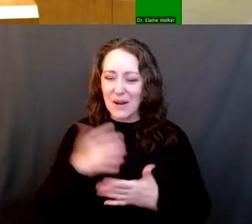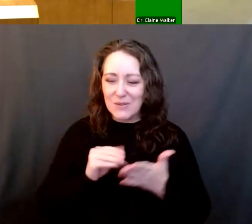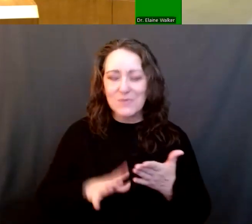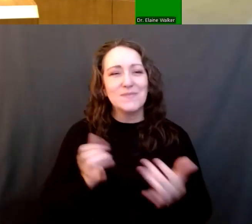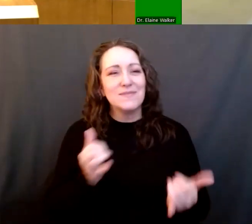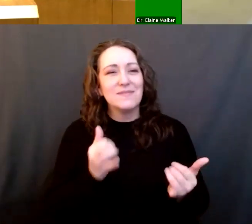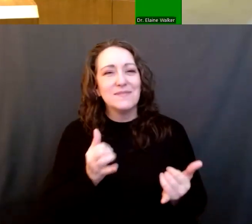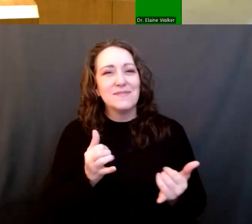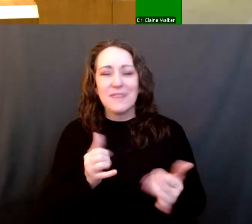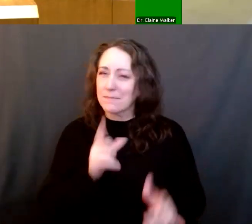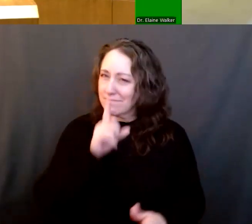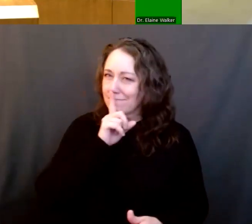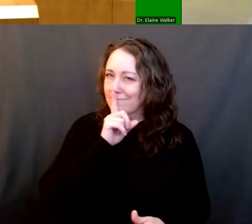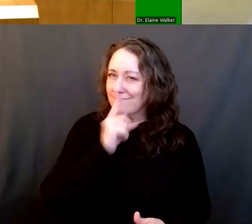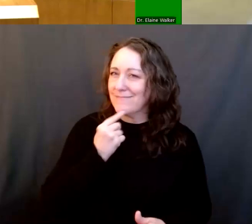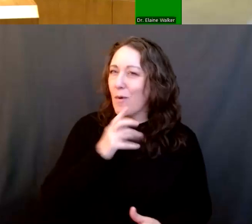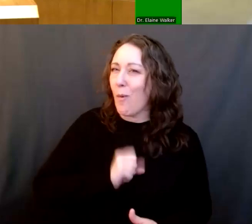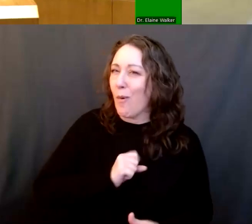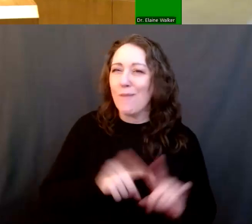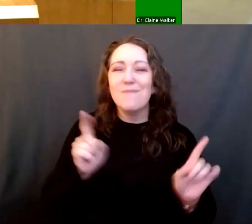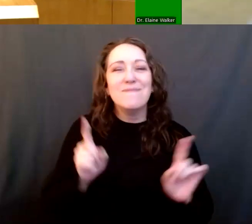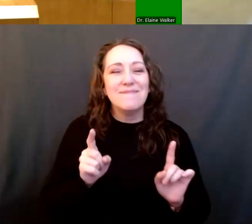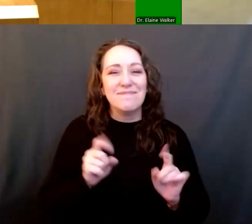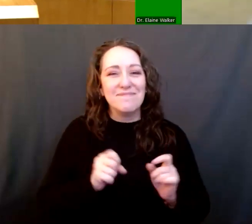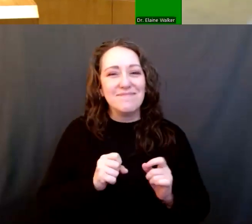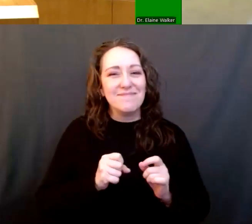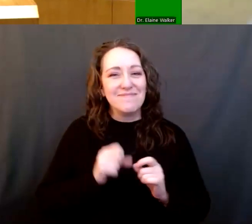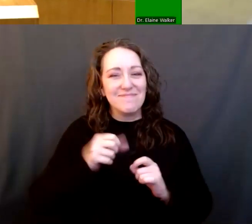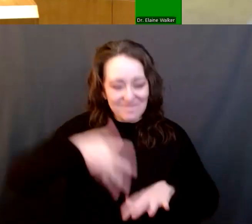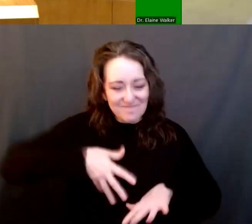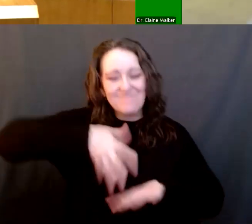not going to say they're old people but they're certainly established faculty members with very